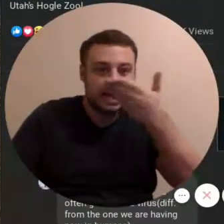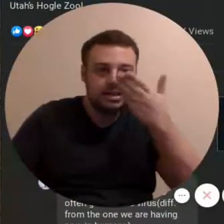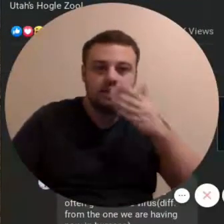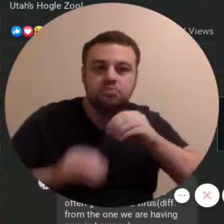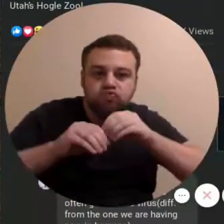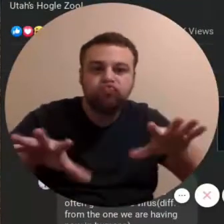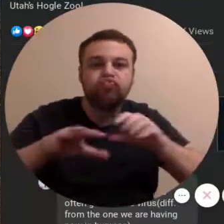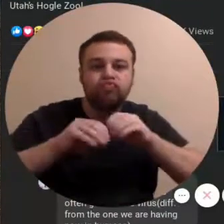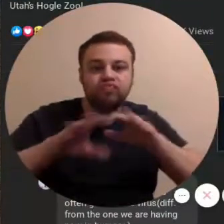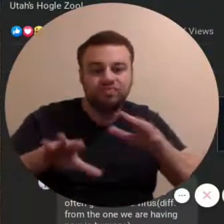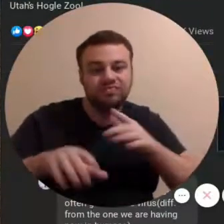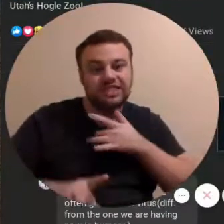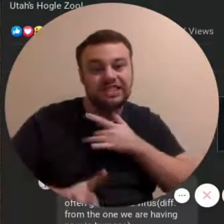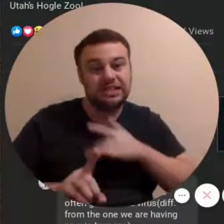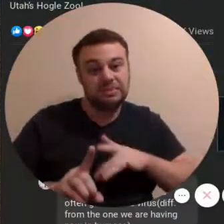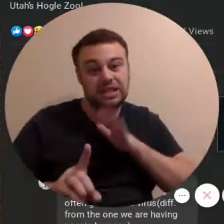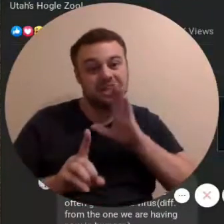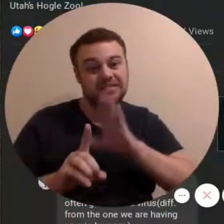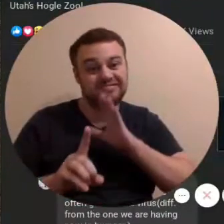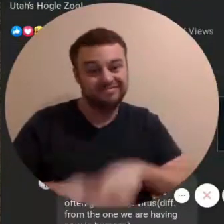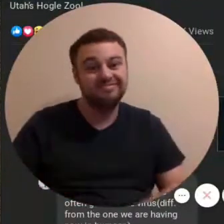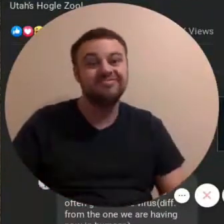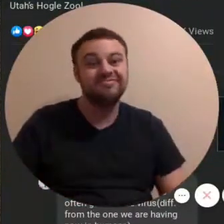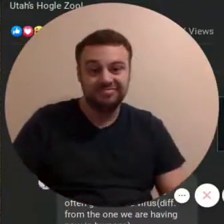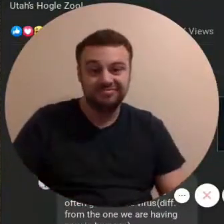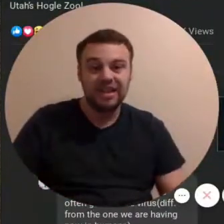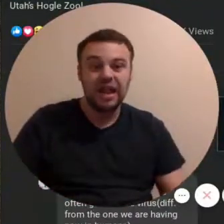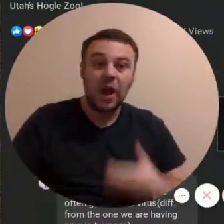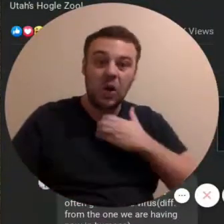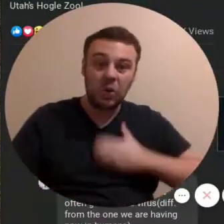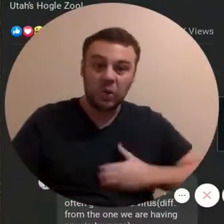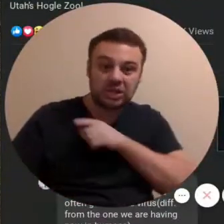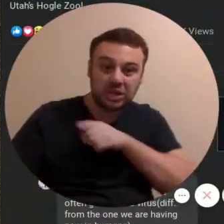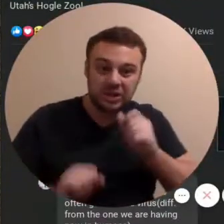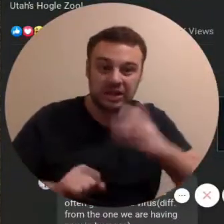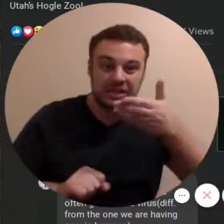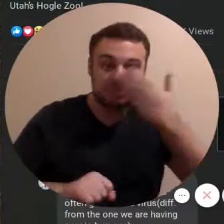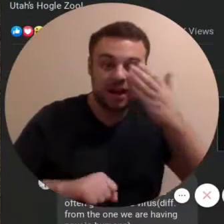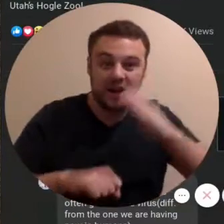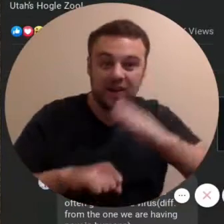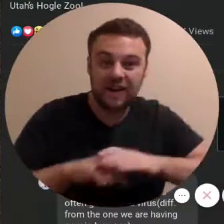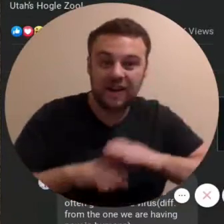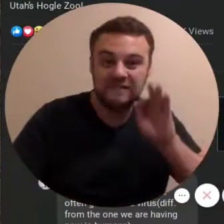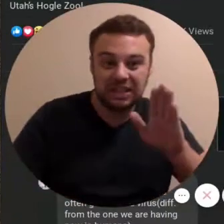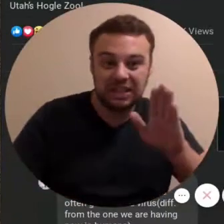Brad: Yes, even with our masks on, we're getting a pretty good whiff.